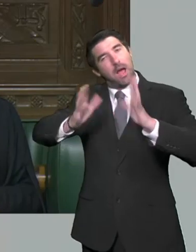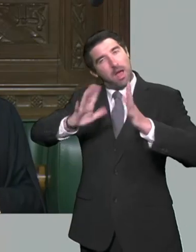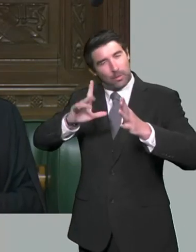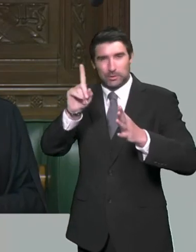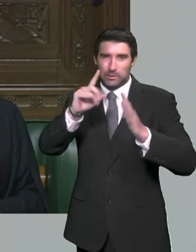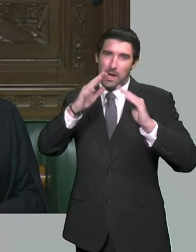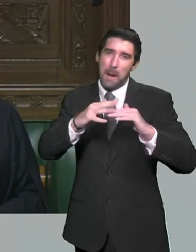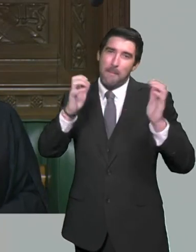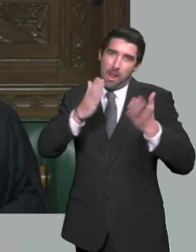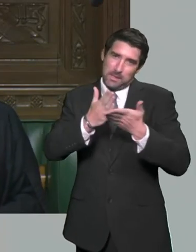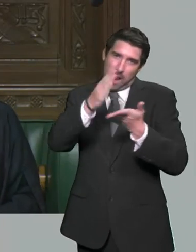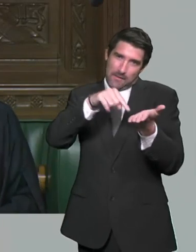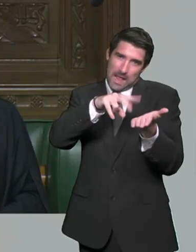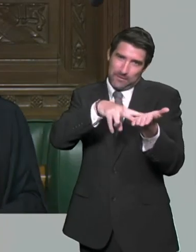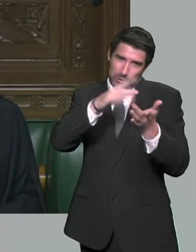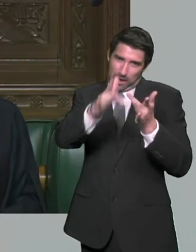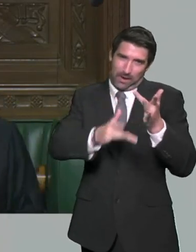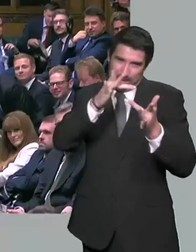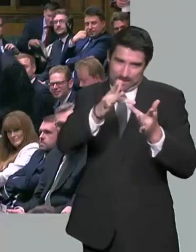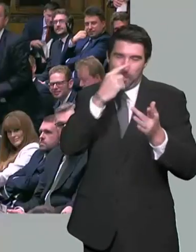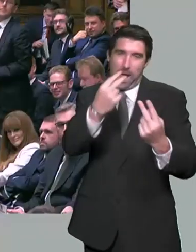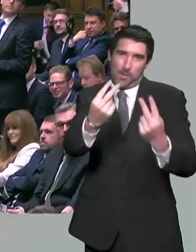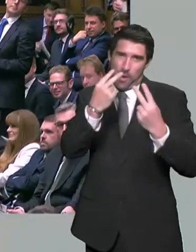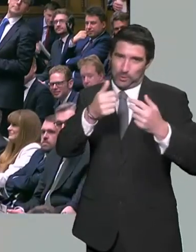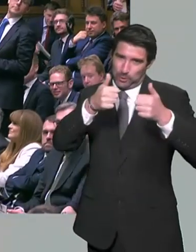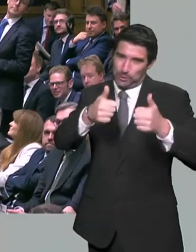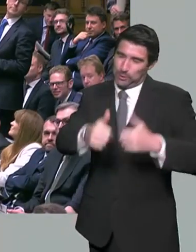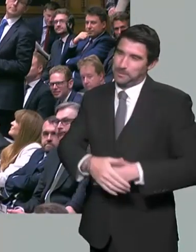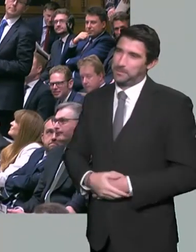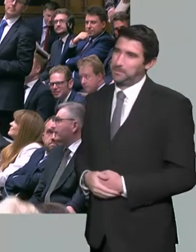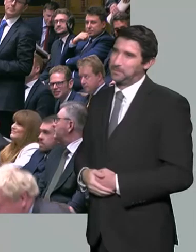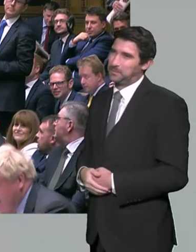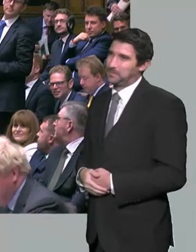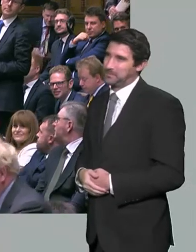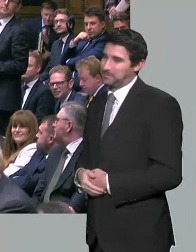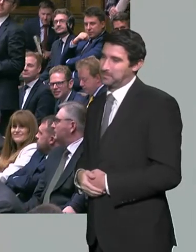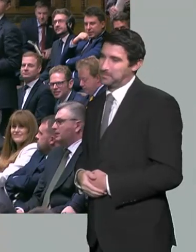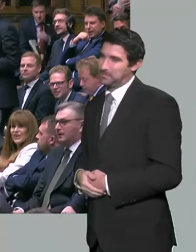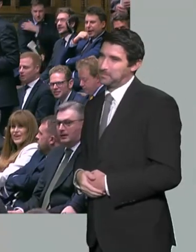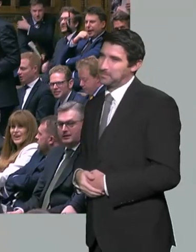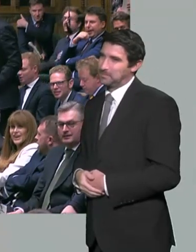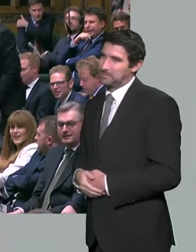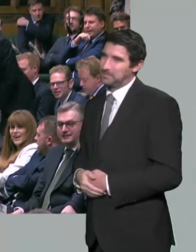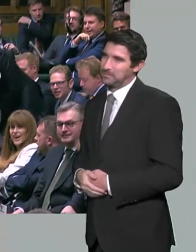Mike Wood (Dudley South) (Con) Q1. If he will list his official engagements for Wednesday 15 June.